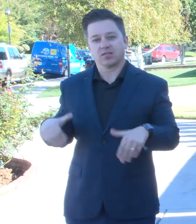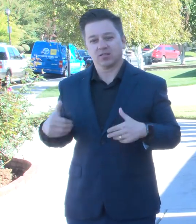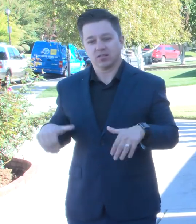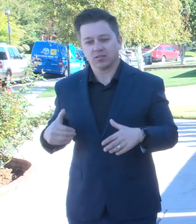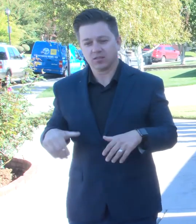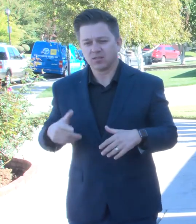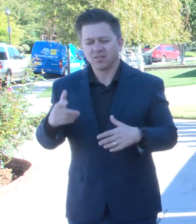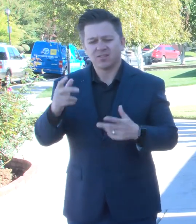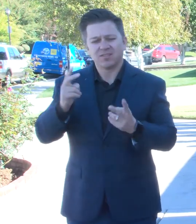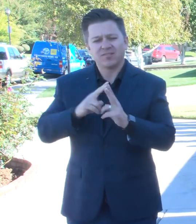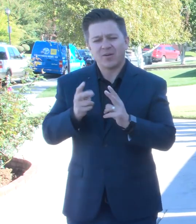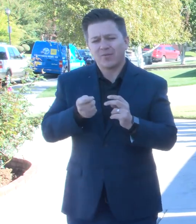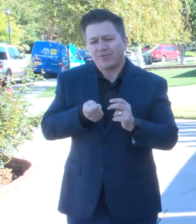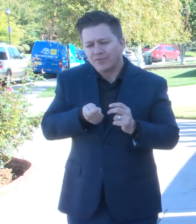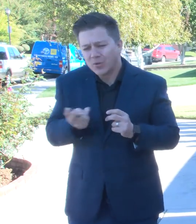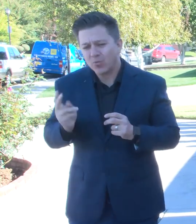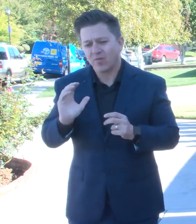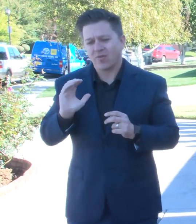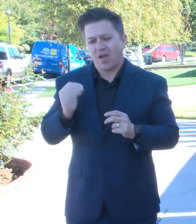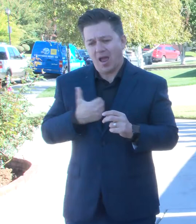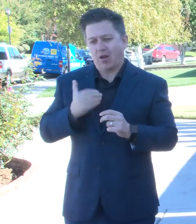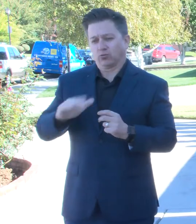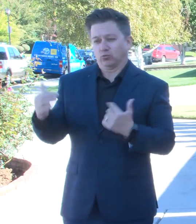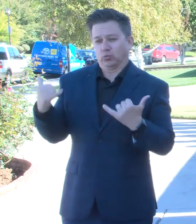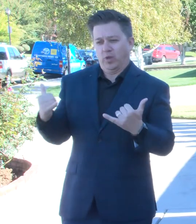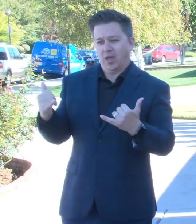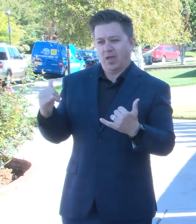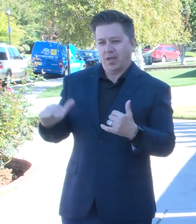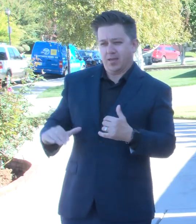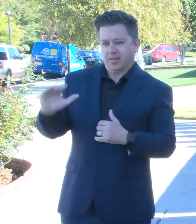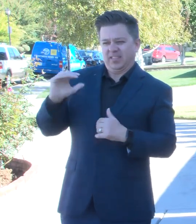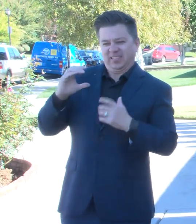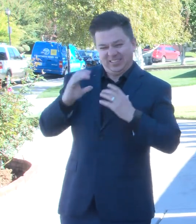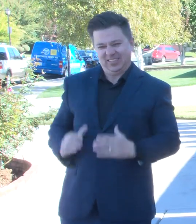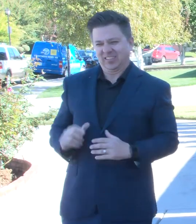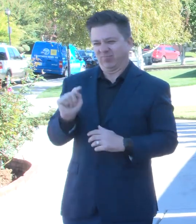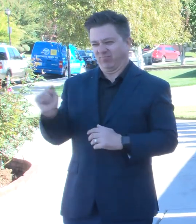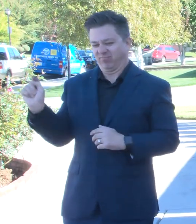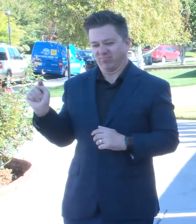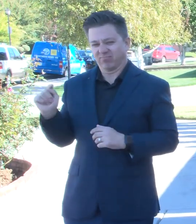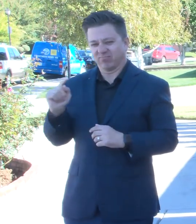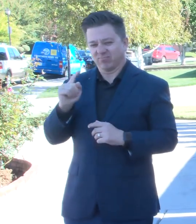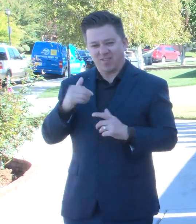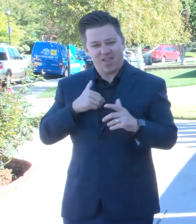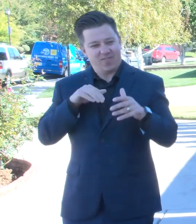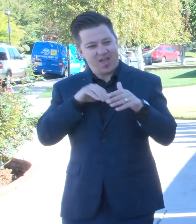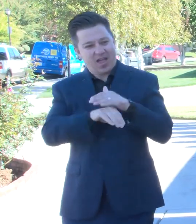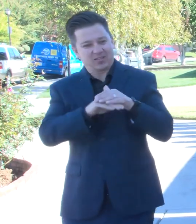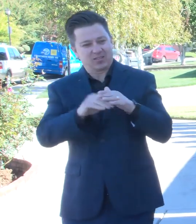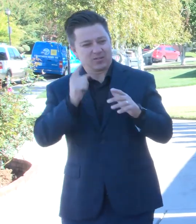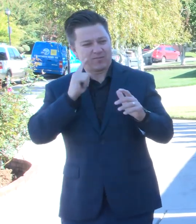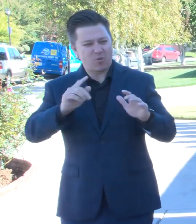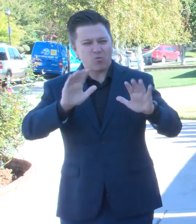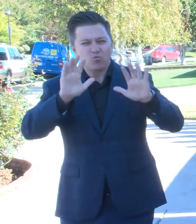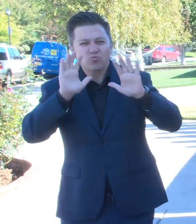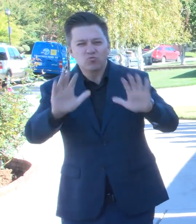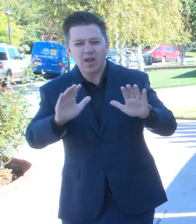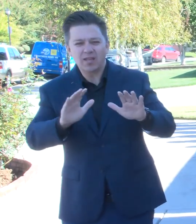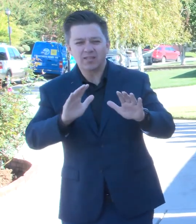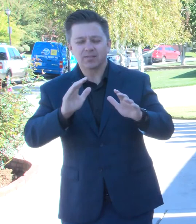very few of our children today our citizens today have access to the greatness the character